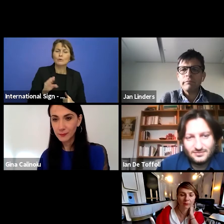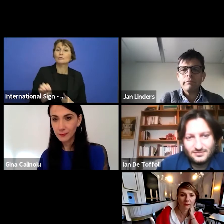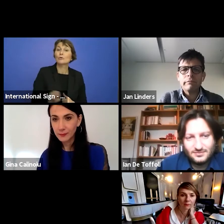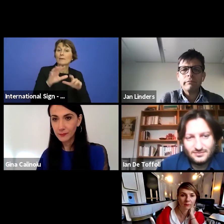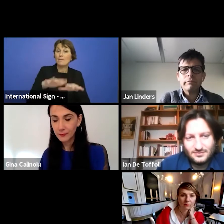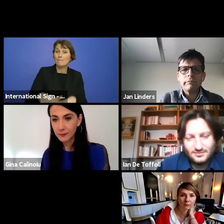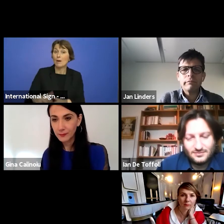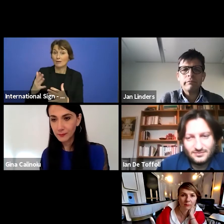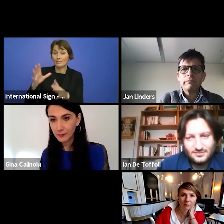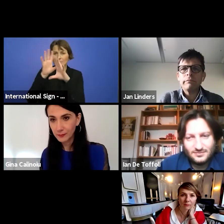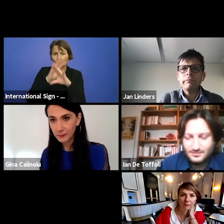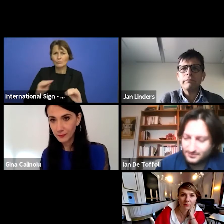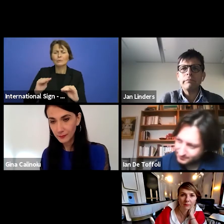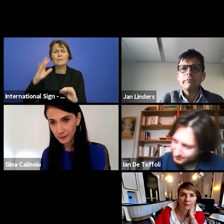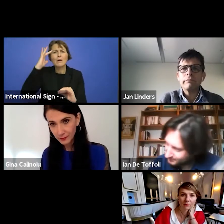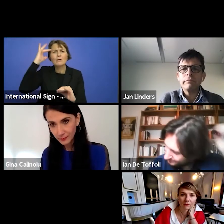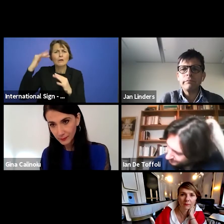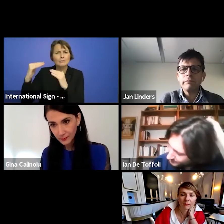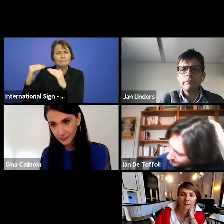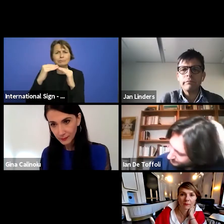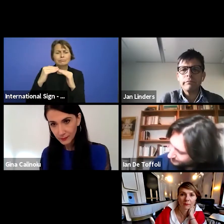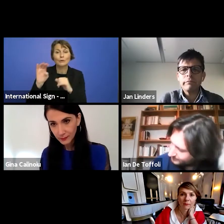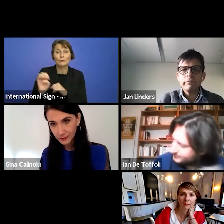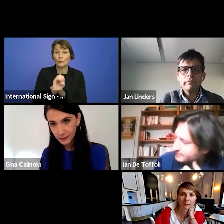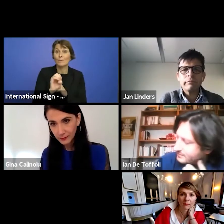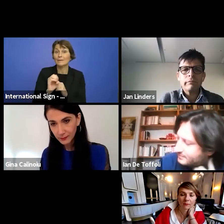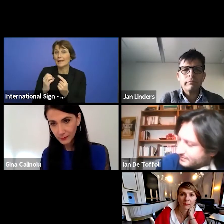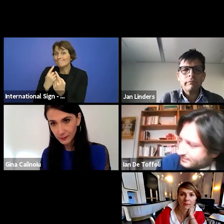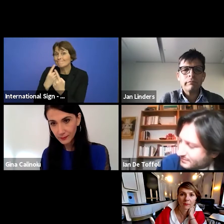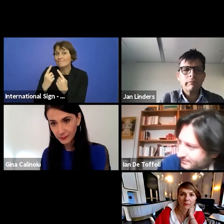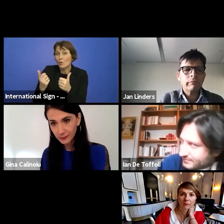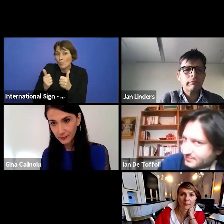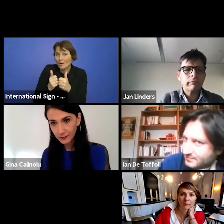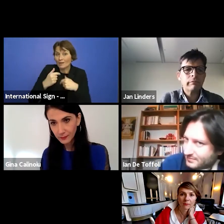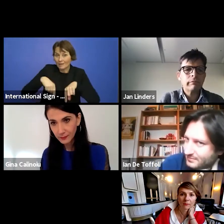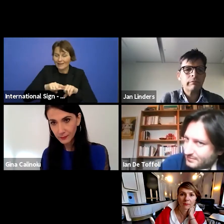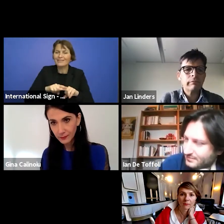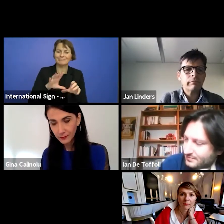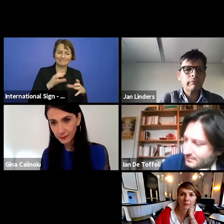recovery of Europe and developed in close dialogue with sectoral players of all levels and types.